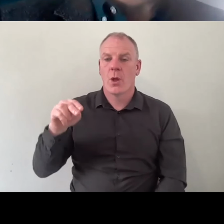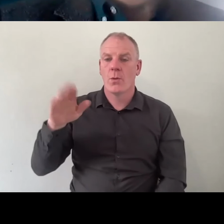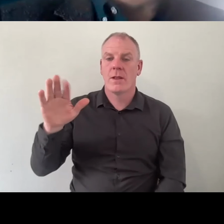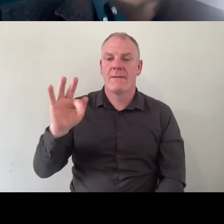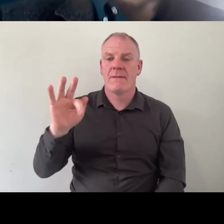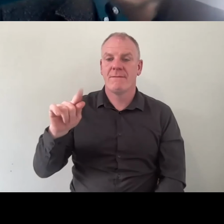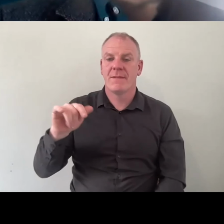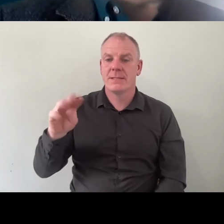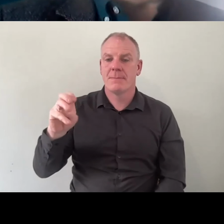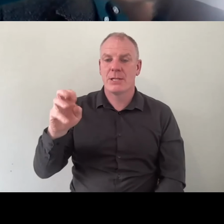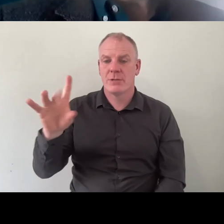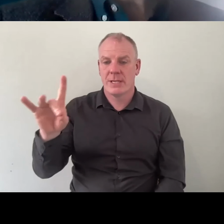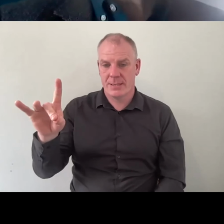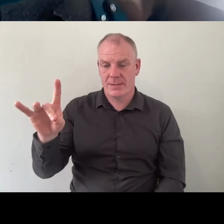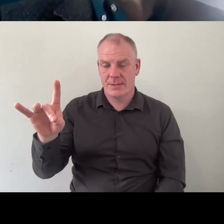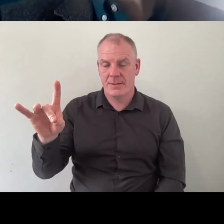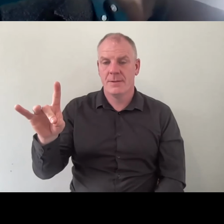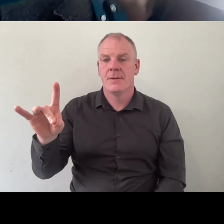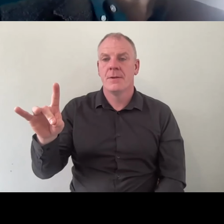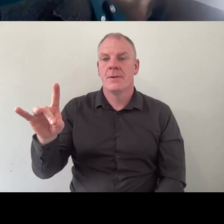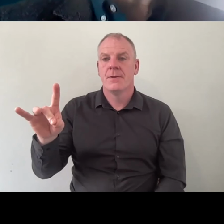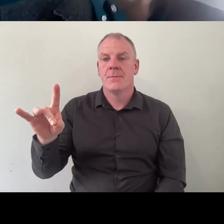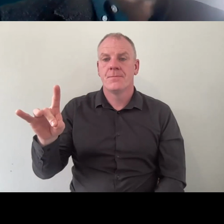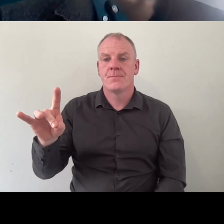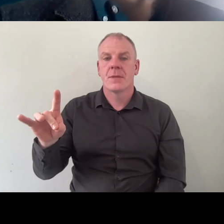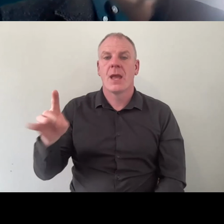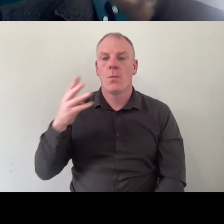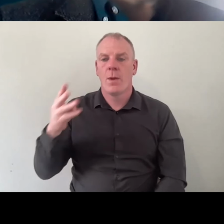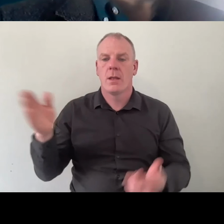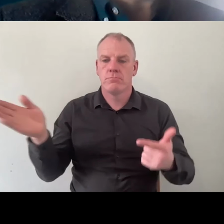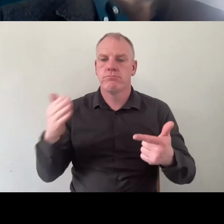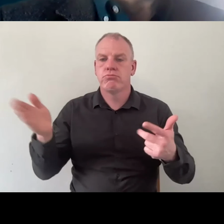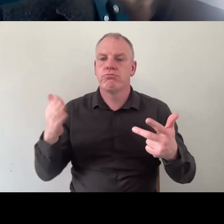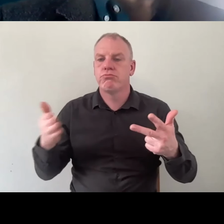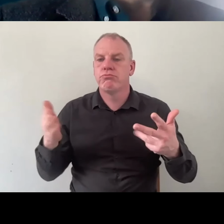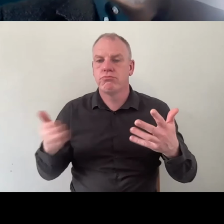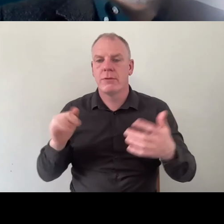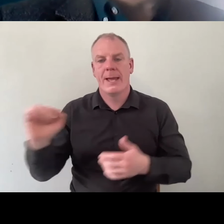and I am going to run the slides for Donal.